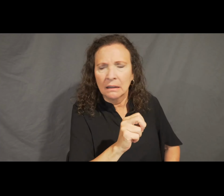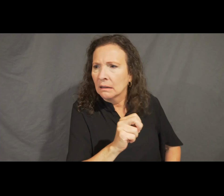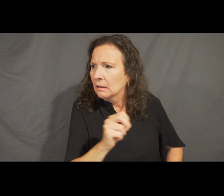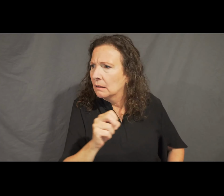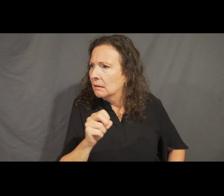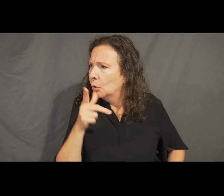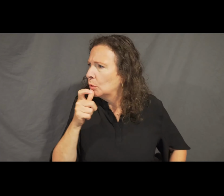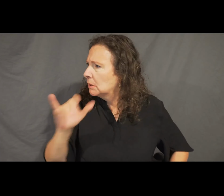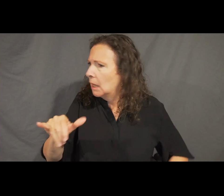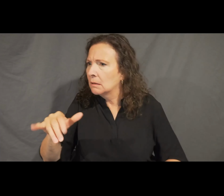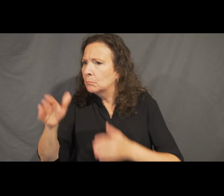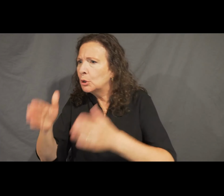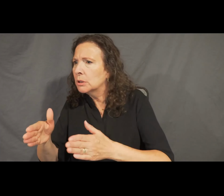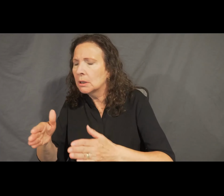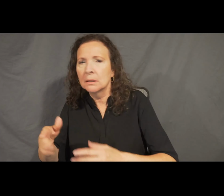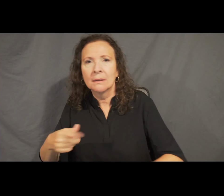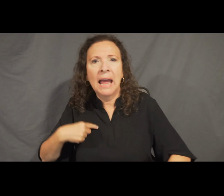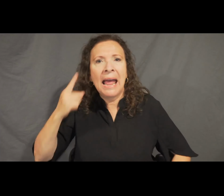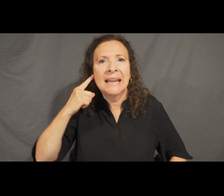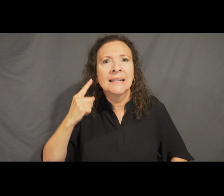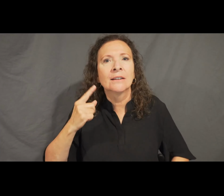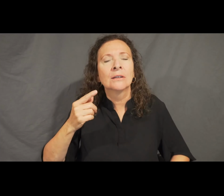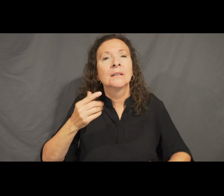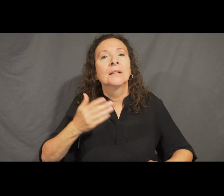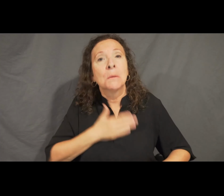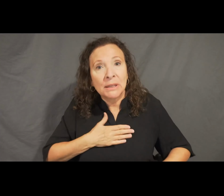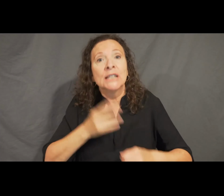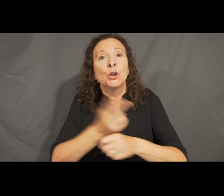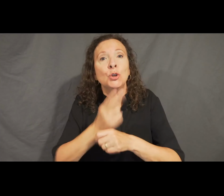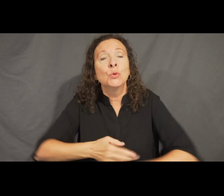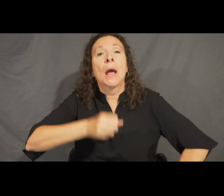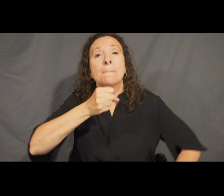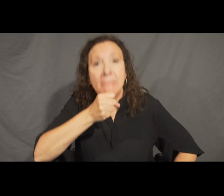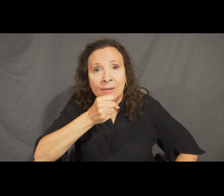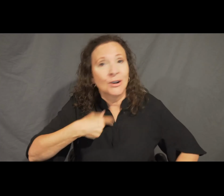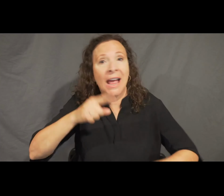And then I hear it again, "please use the microphone, I can't hear you."